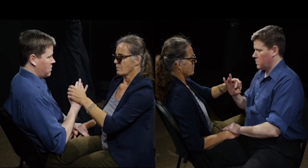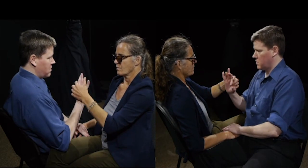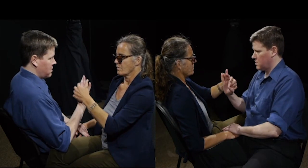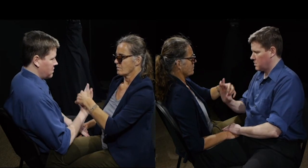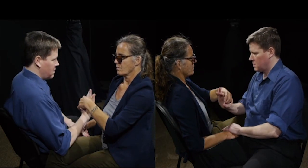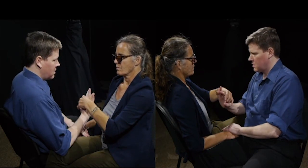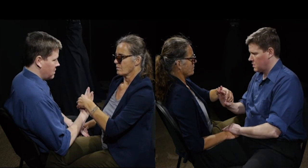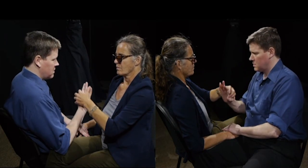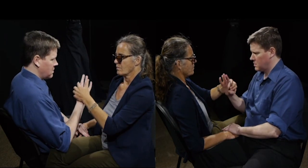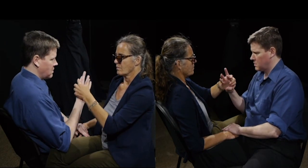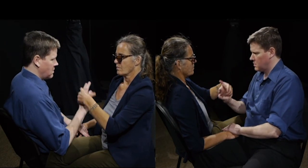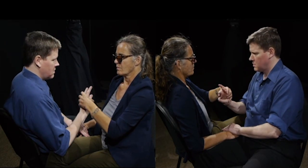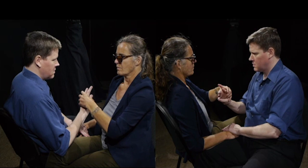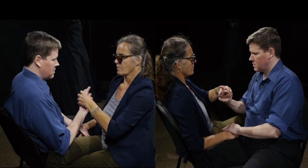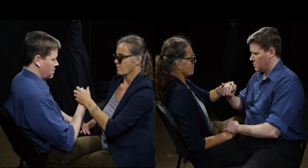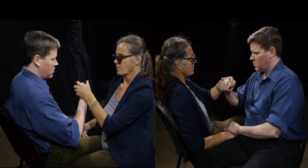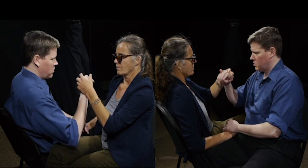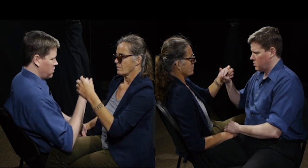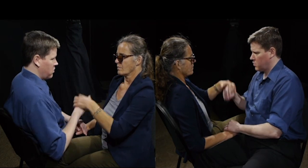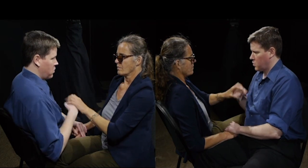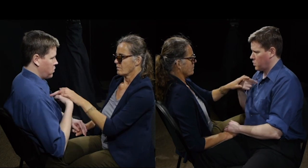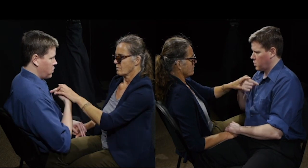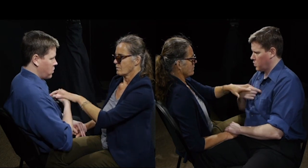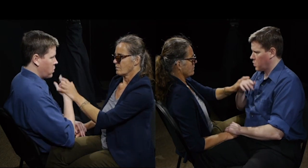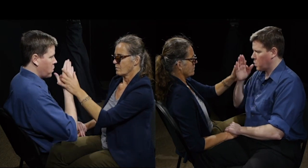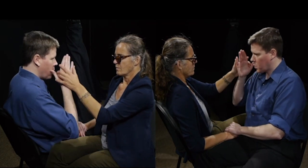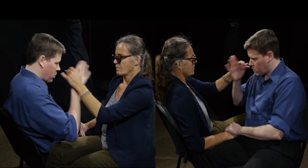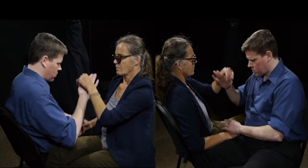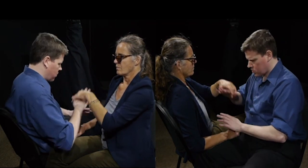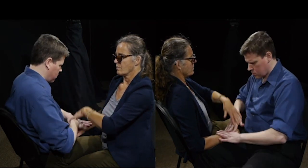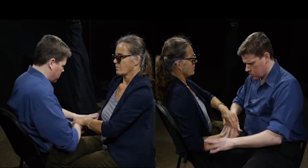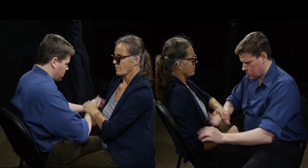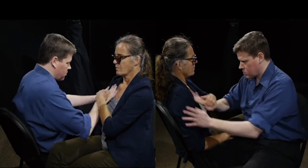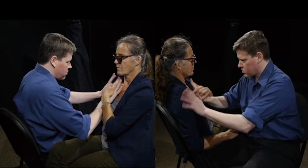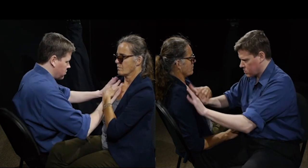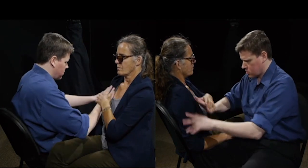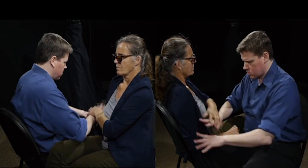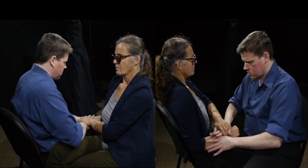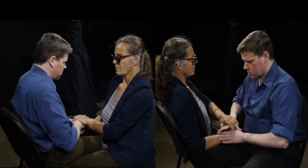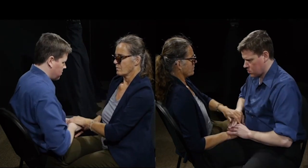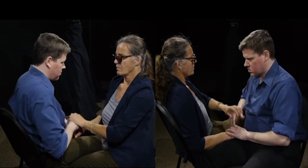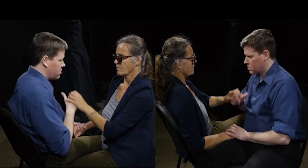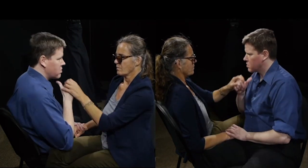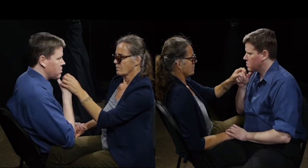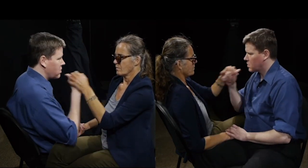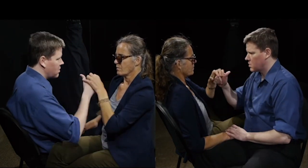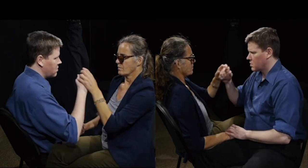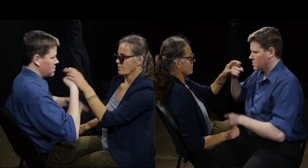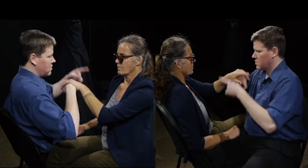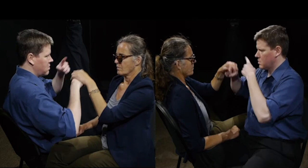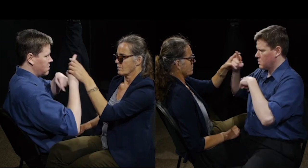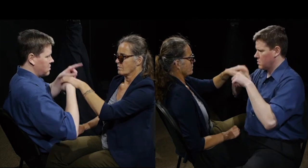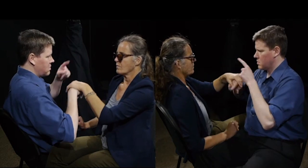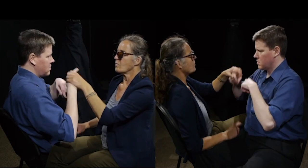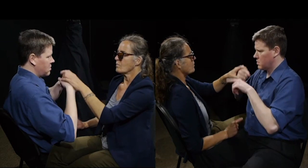shows that 96% of spatial vocabulary in Protactile is produced in contact space,